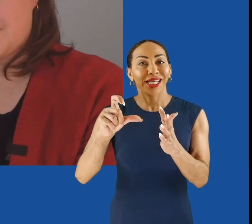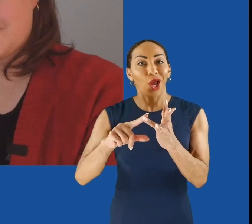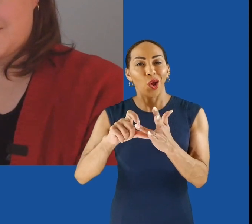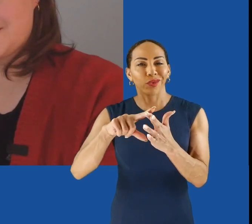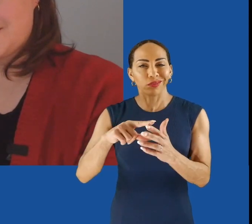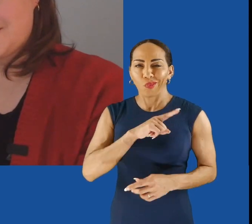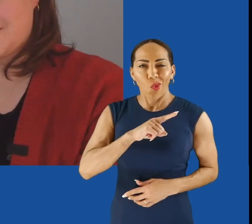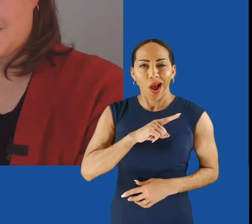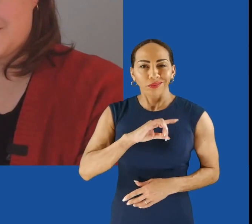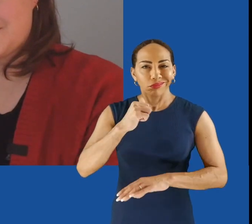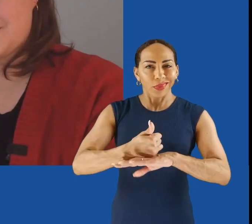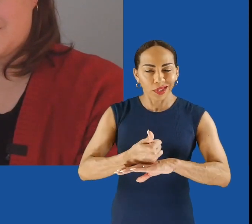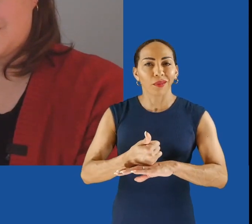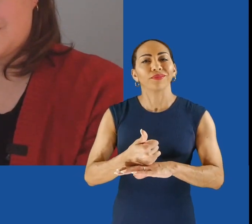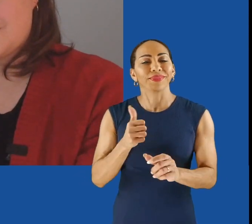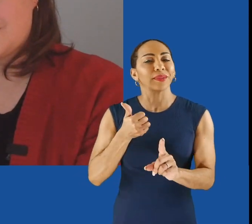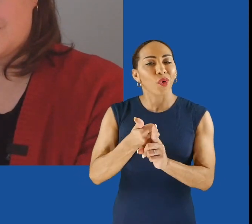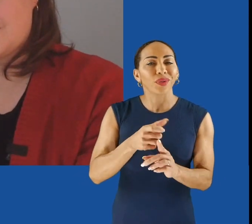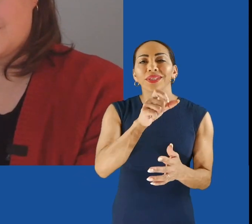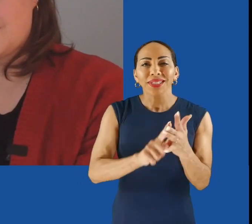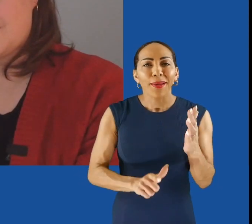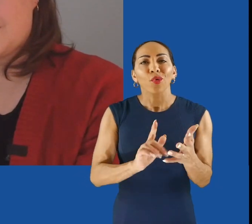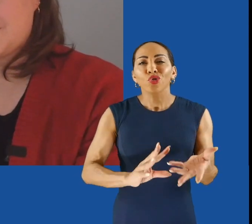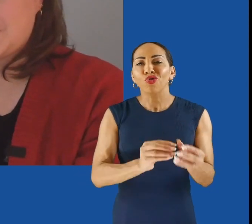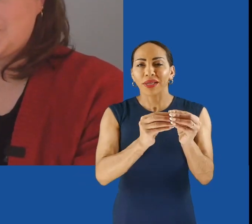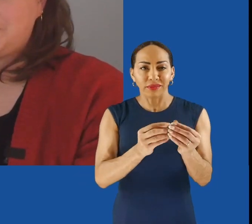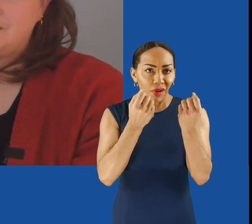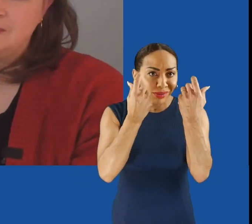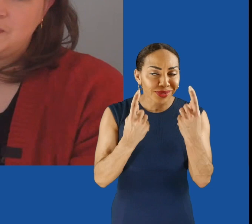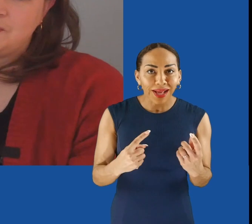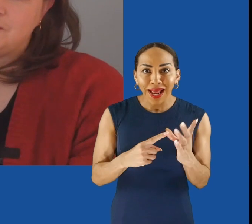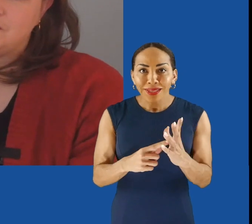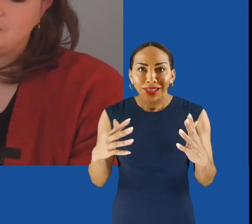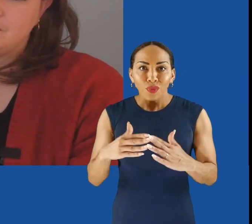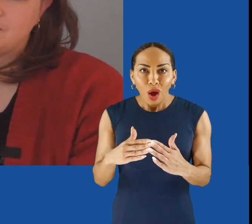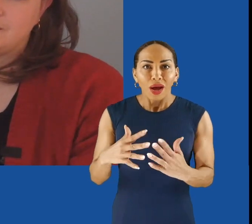Decode exists to support disabled creatives to understand and navigate Access to Work.